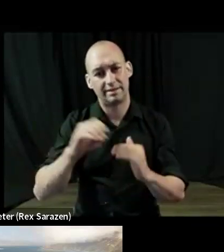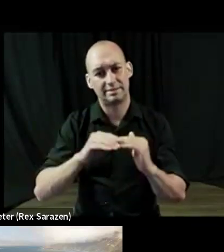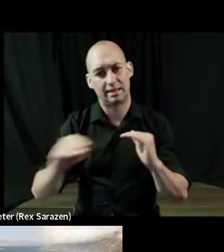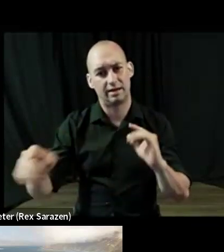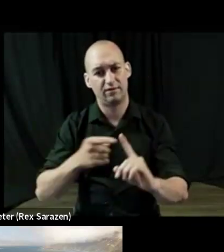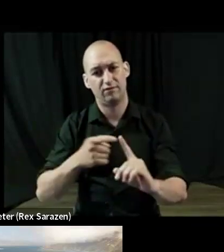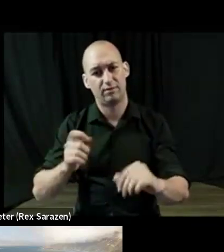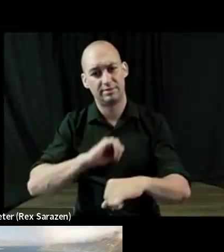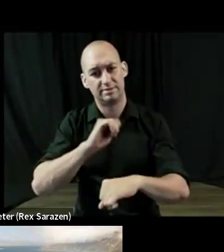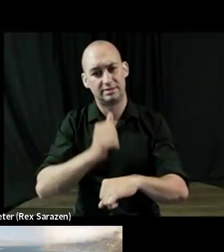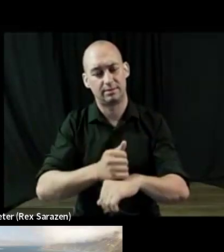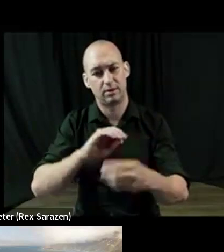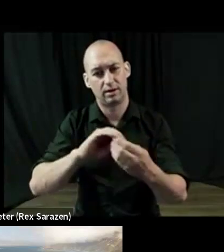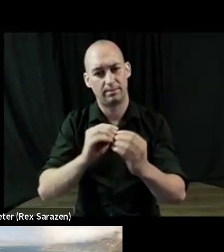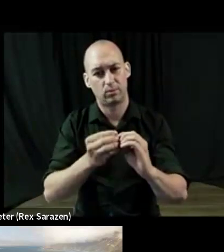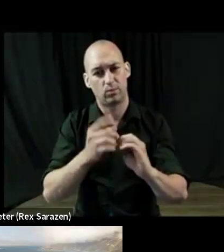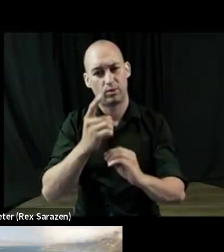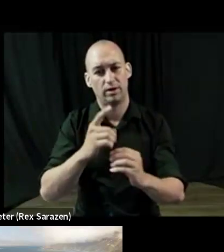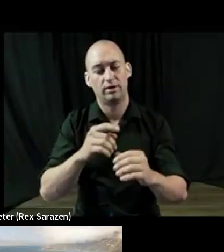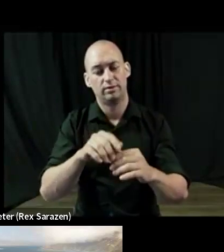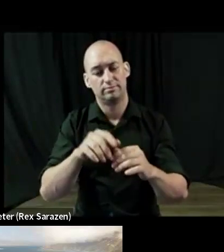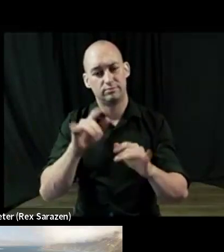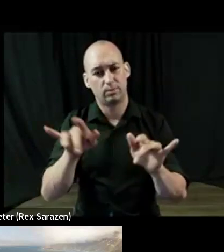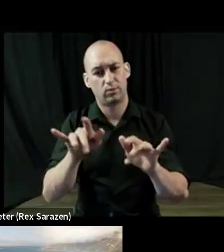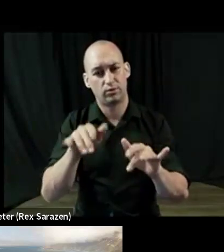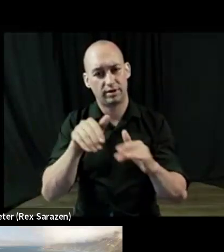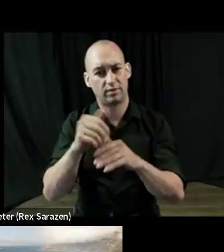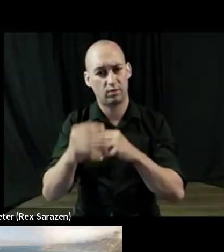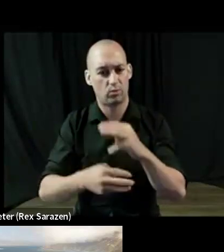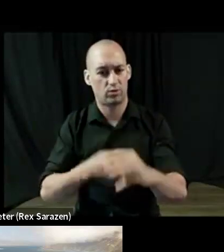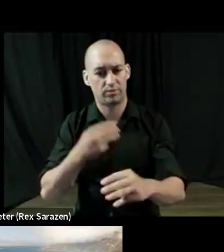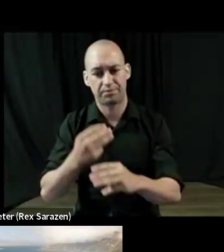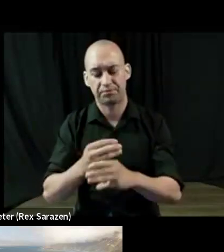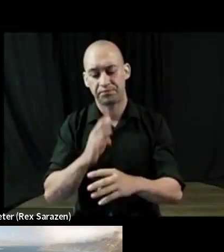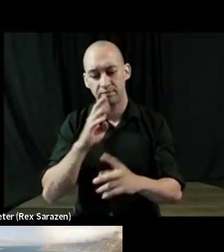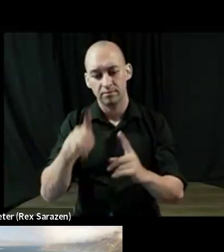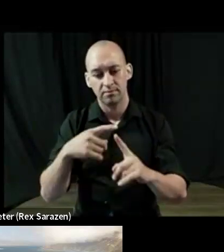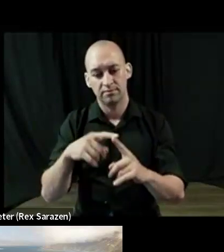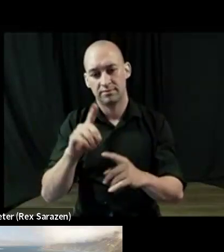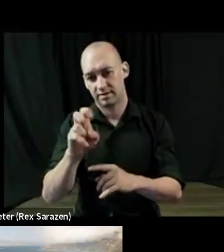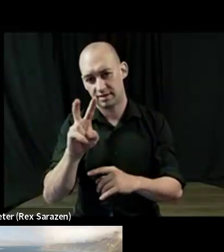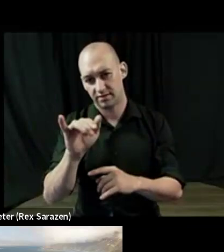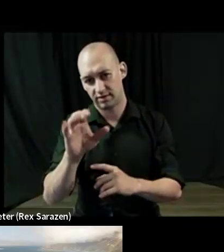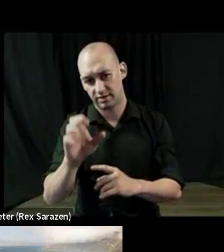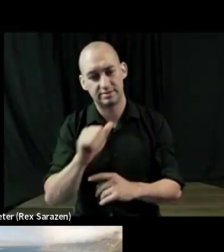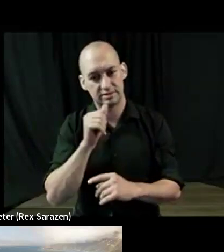one computer in the world. And so when we talk about devices, we don't talk about cell phones,